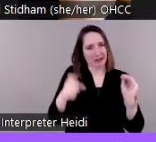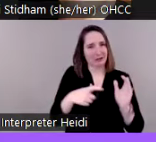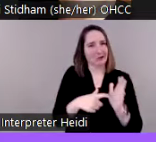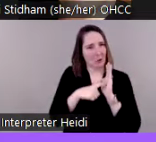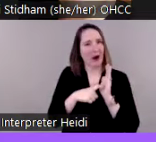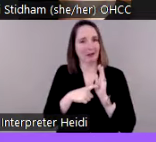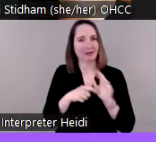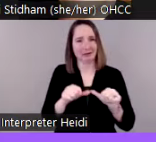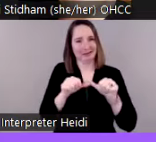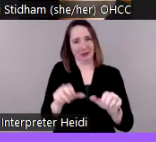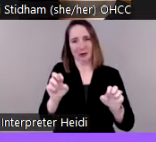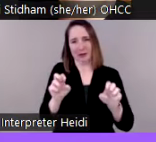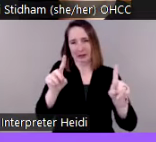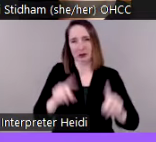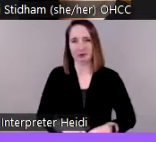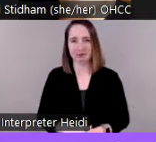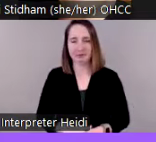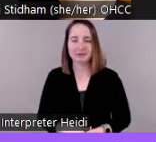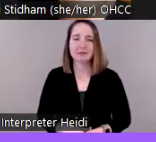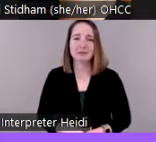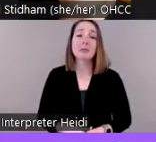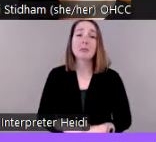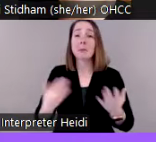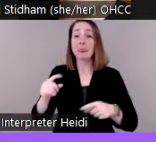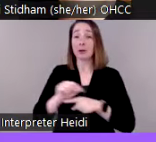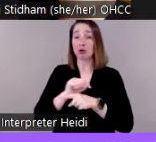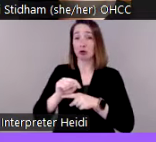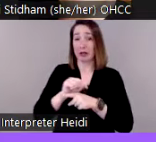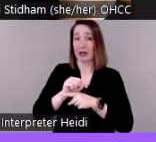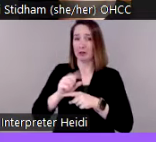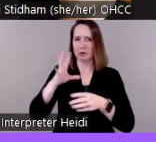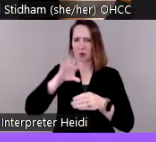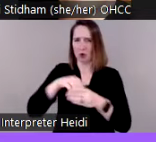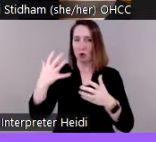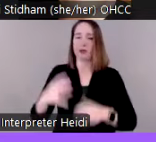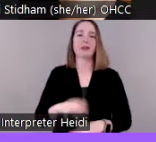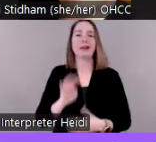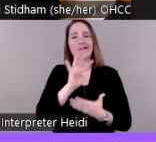continuing education.